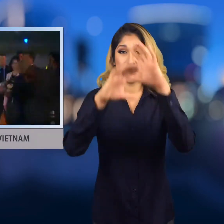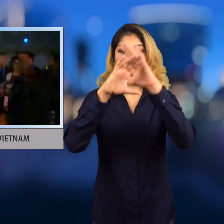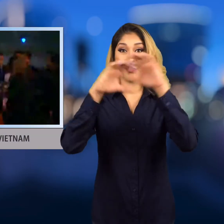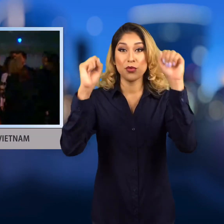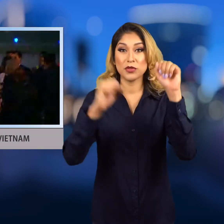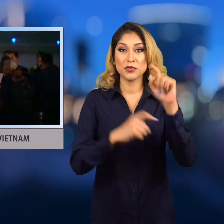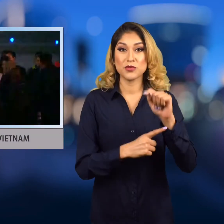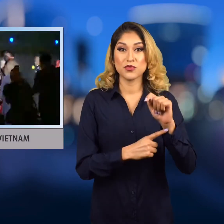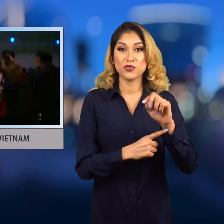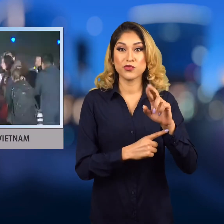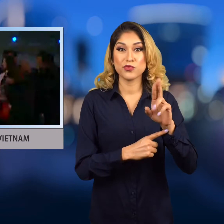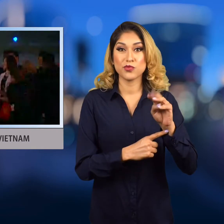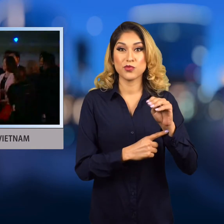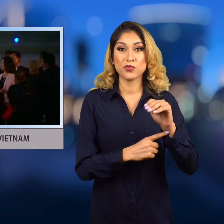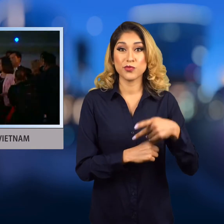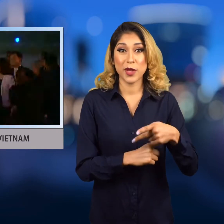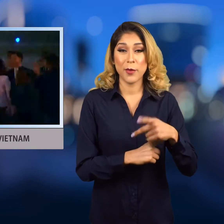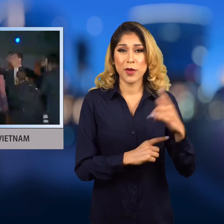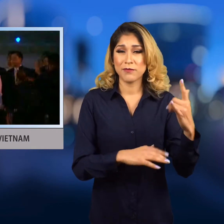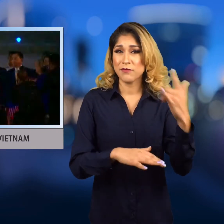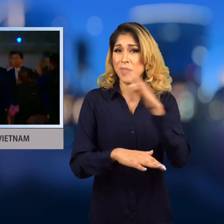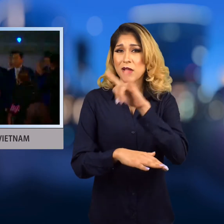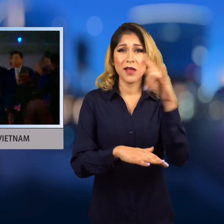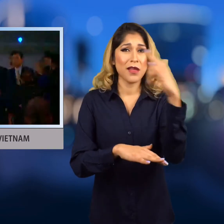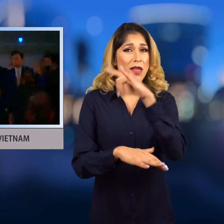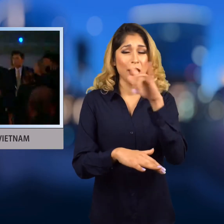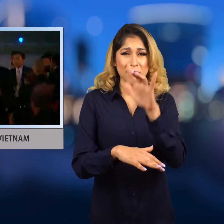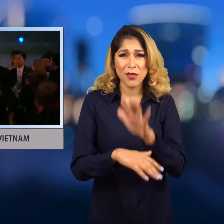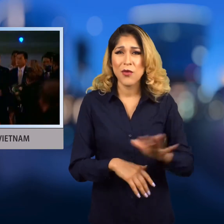President Trump is just about to wrap up his